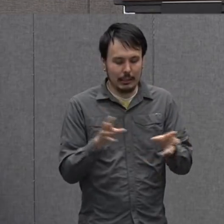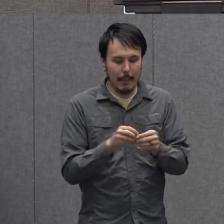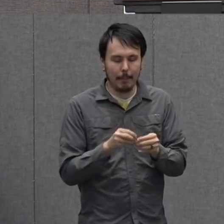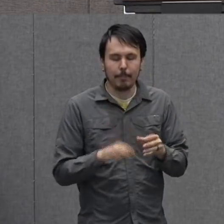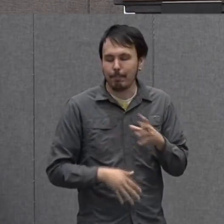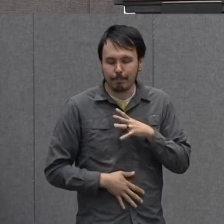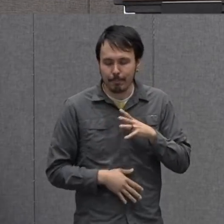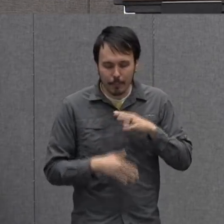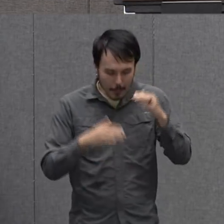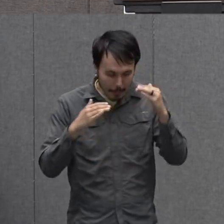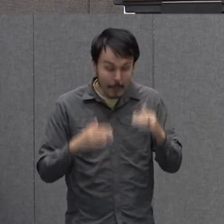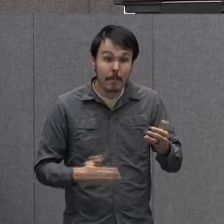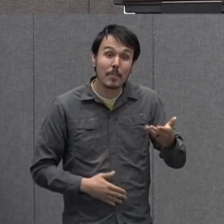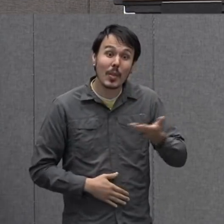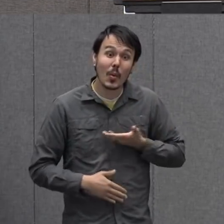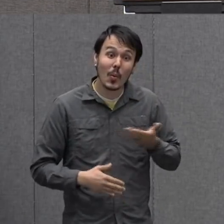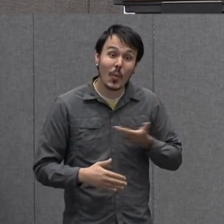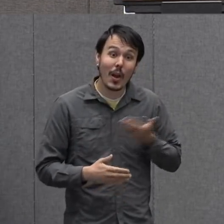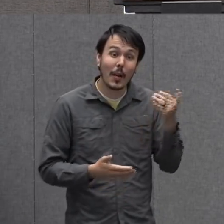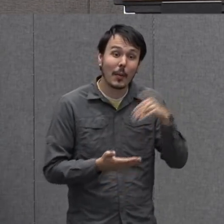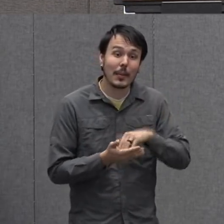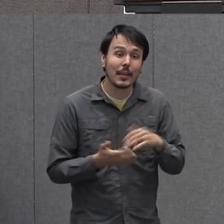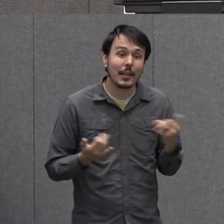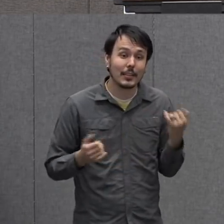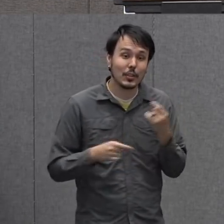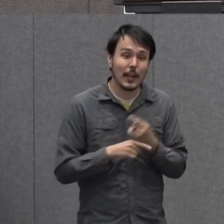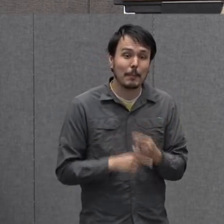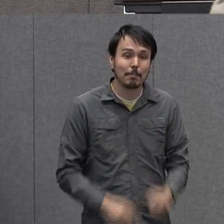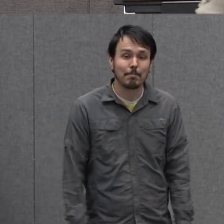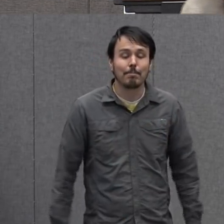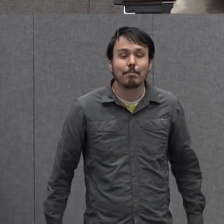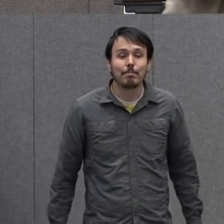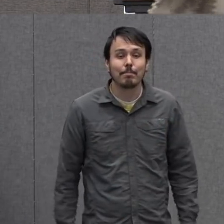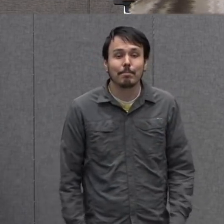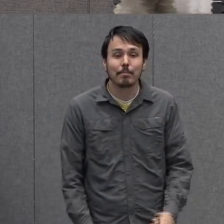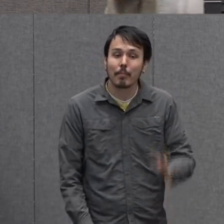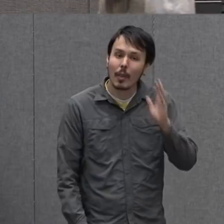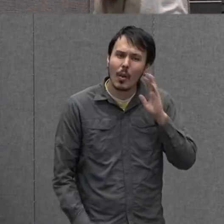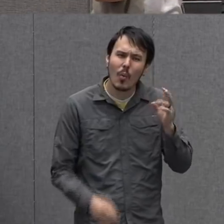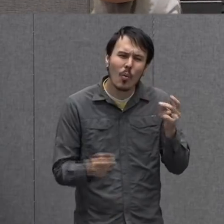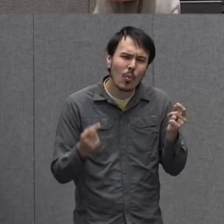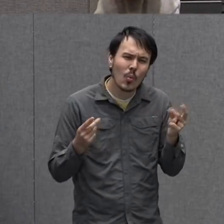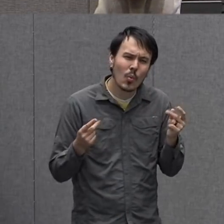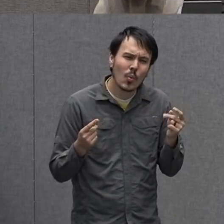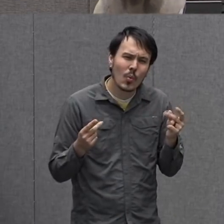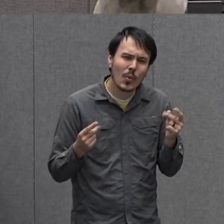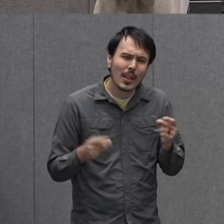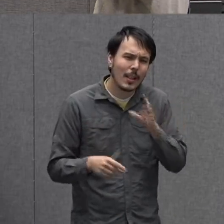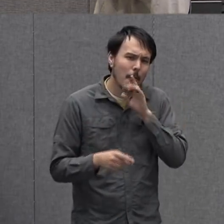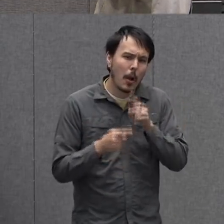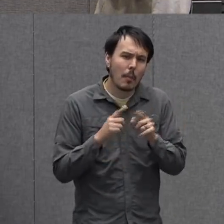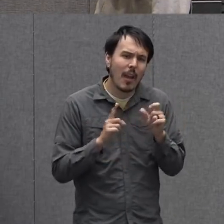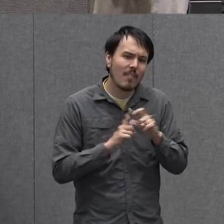So welcome again today. We're gonna just quickly go over our vocabulary that we had